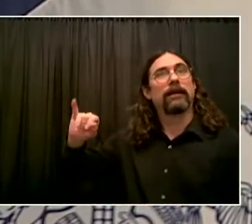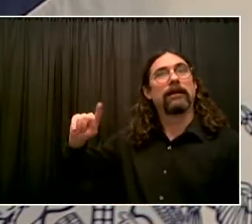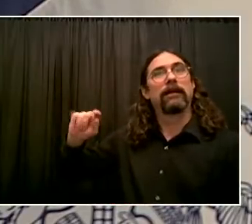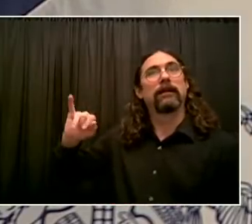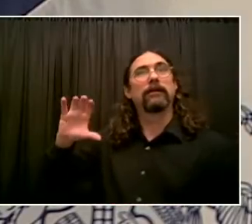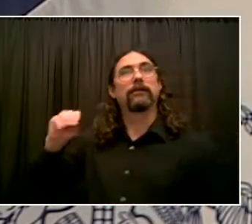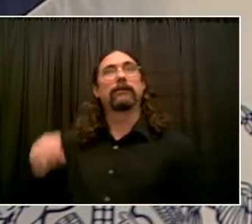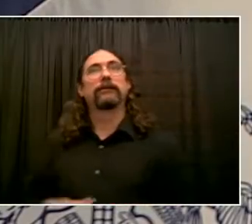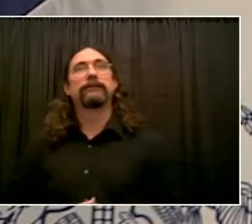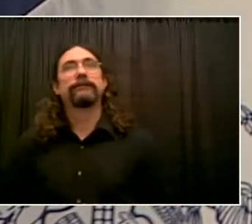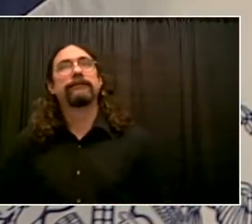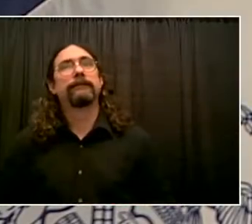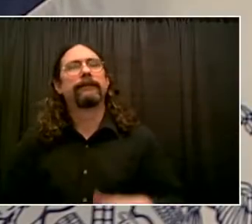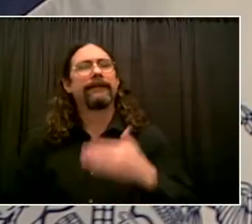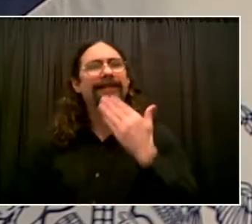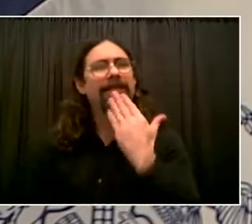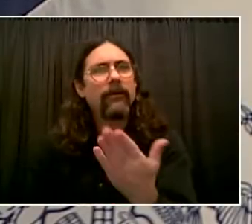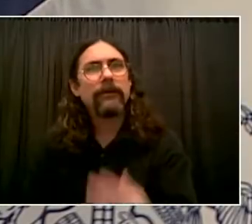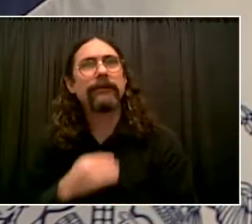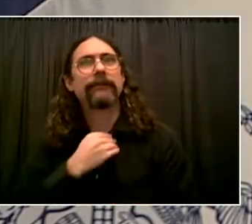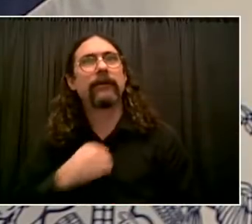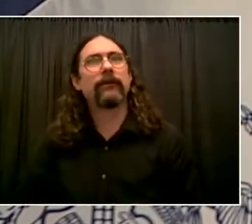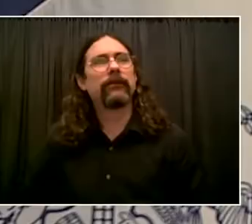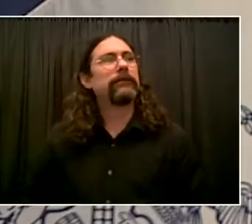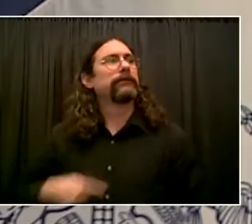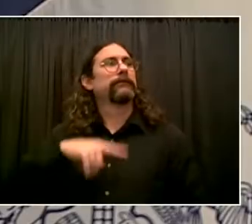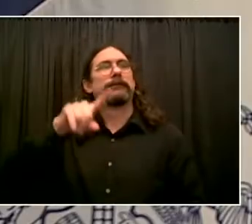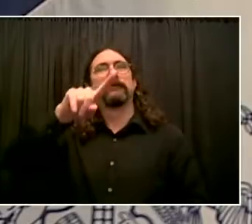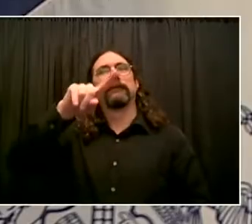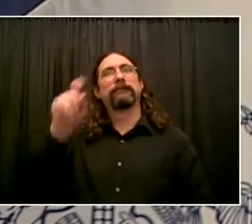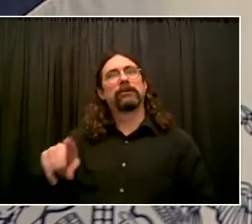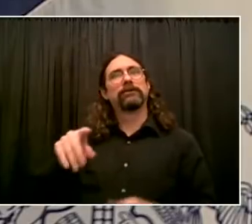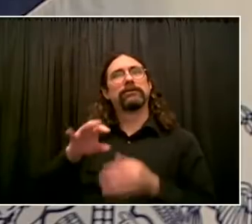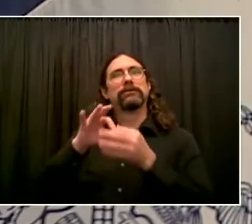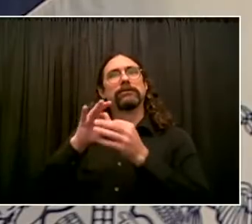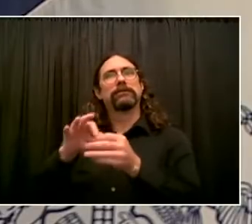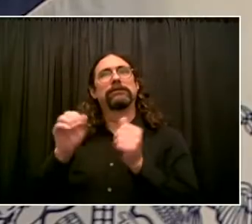I WANT TO FOLLOW UP ON THE QUESTION ABOUT THE NONCITIZEN